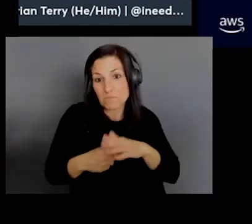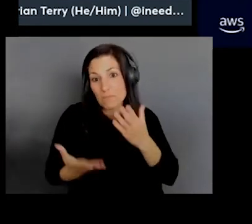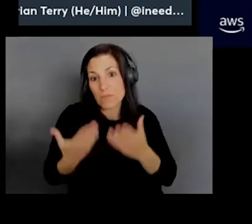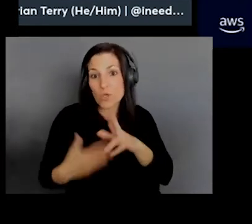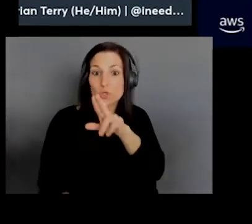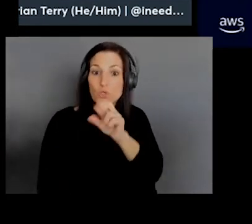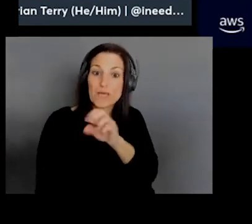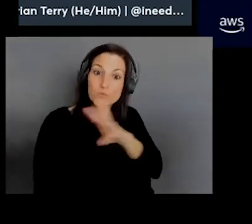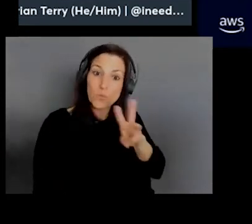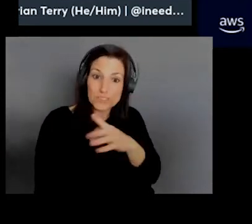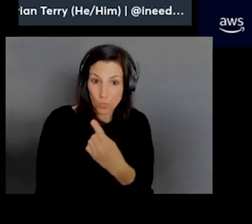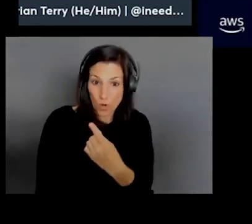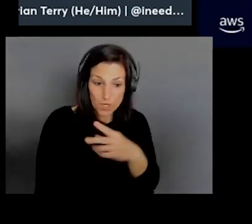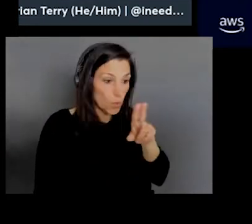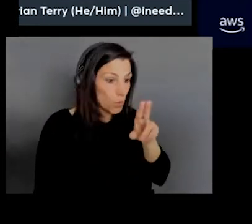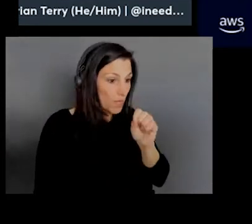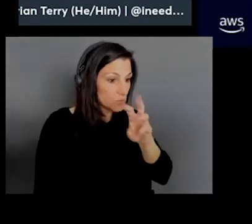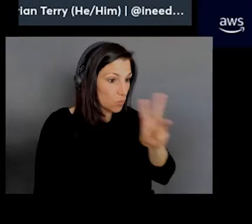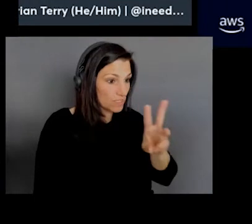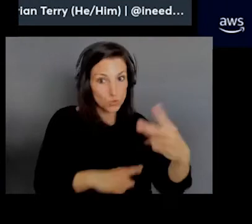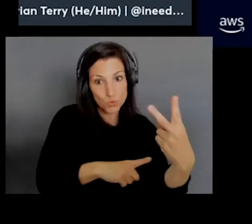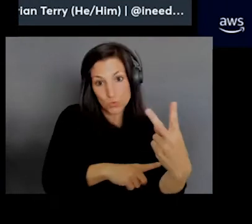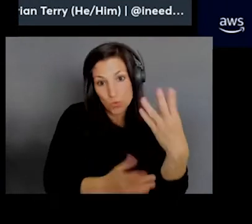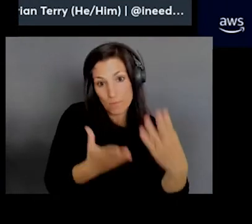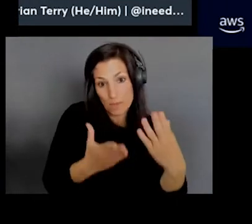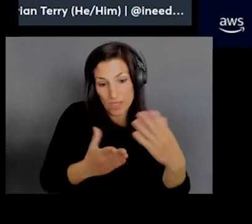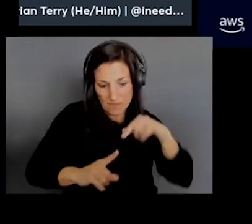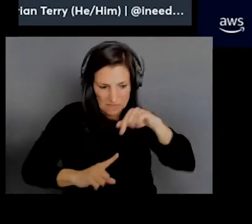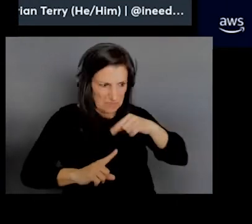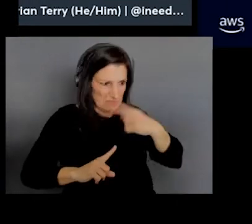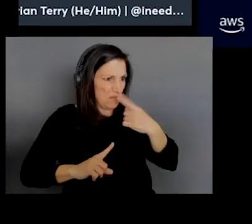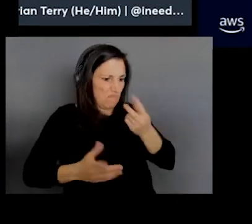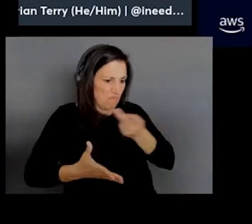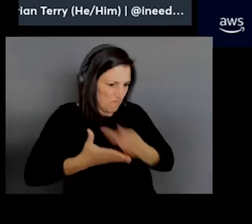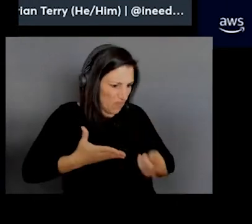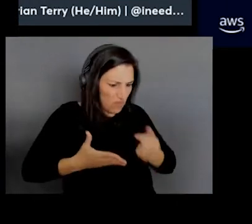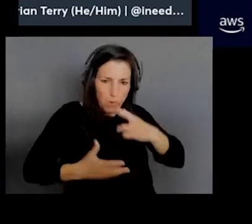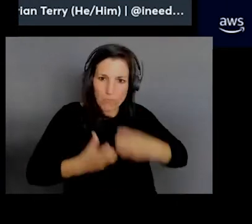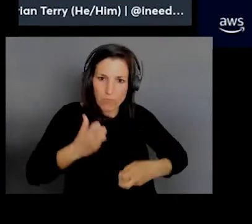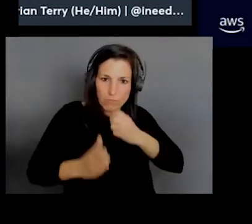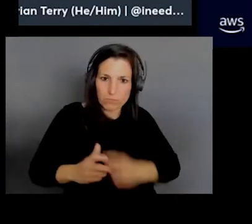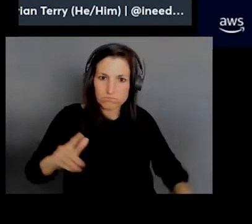So in the event of some type of failure or problem, we can very easily move to another region.